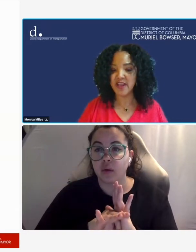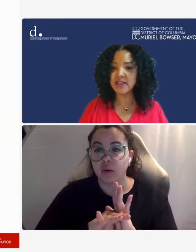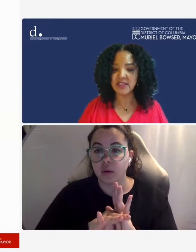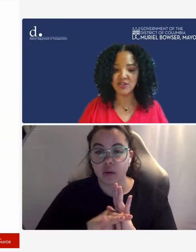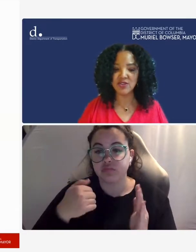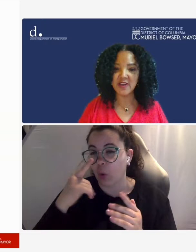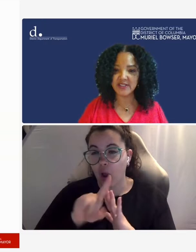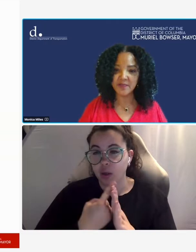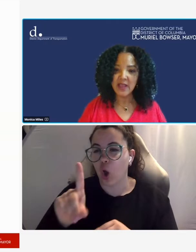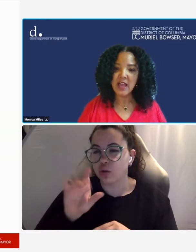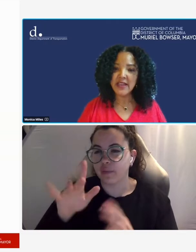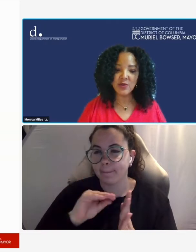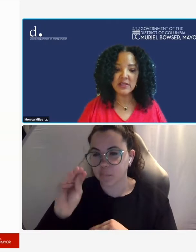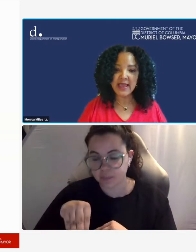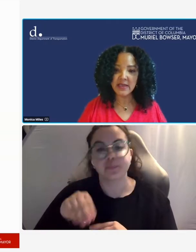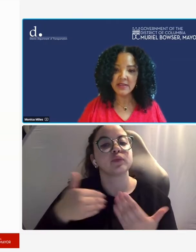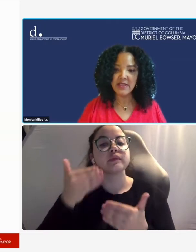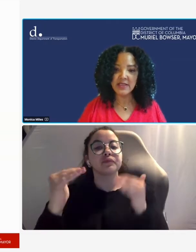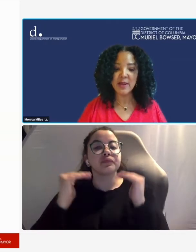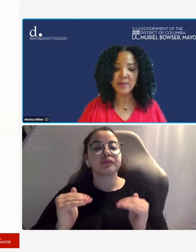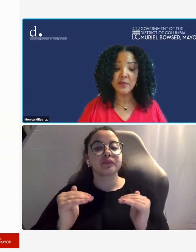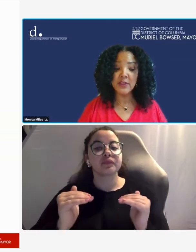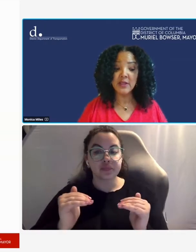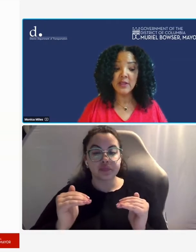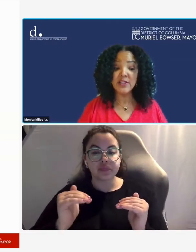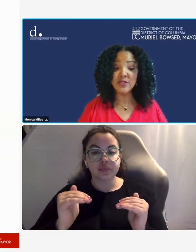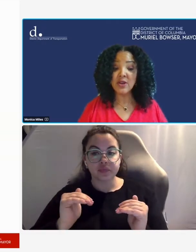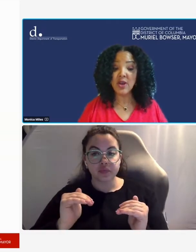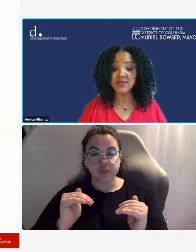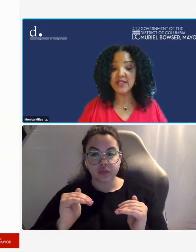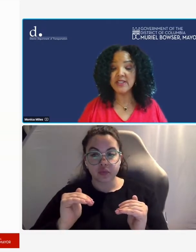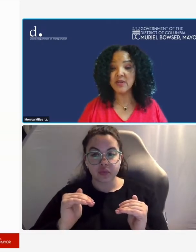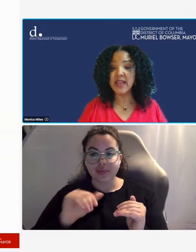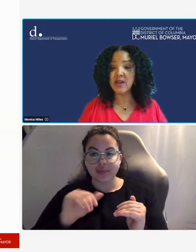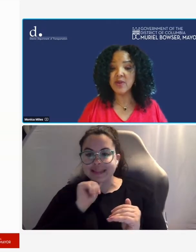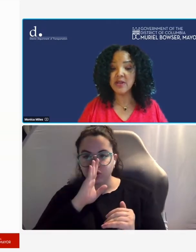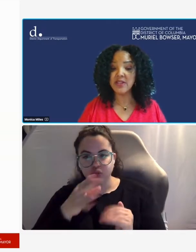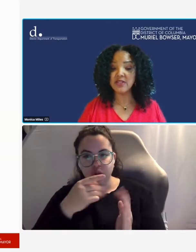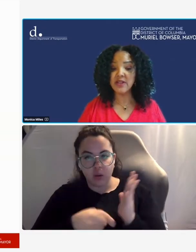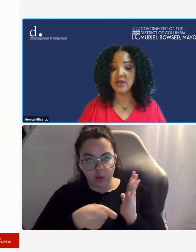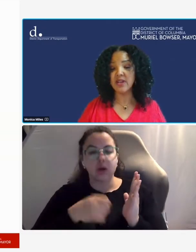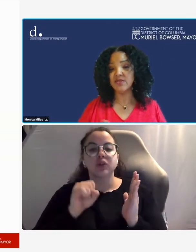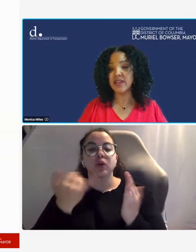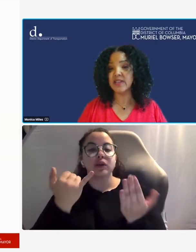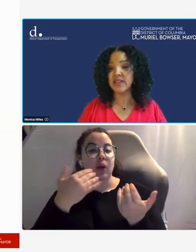um next we're going to look at the um indirect cost rate so now we know the indirect cost rate is